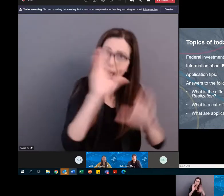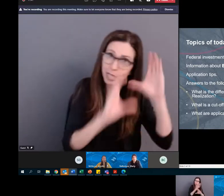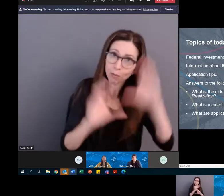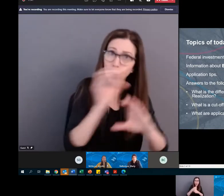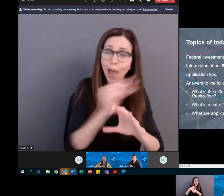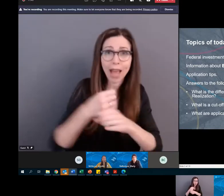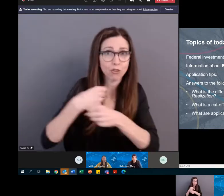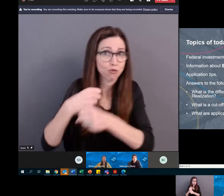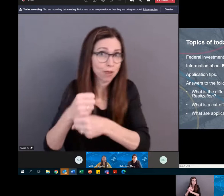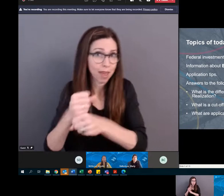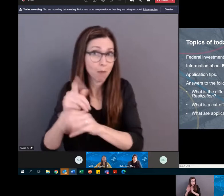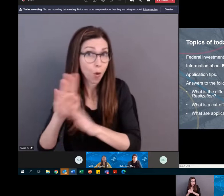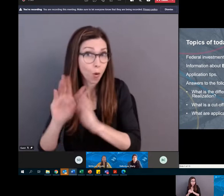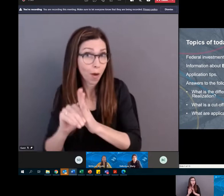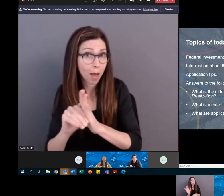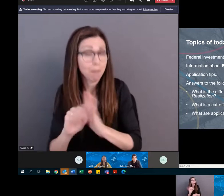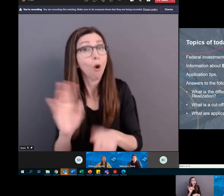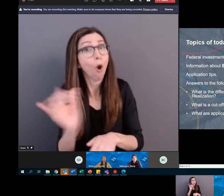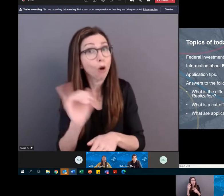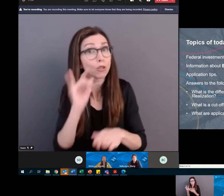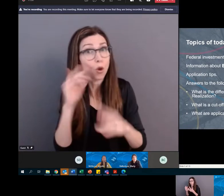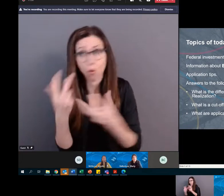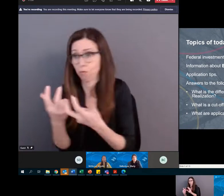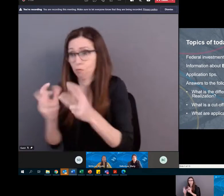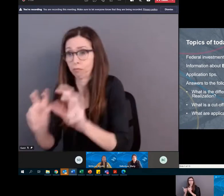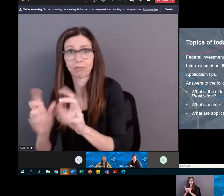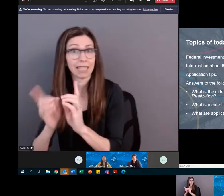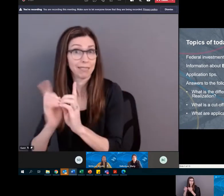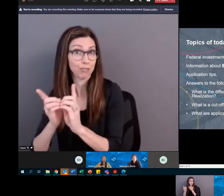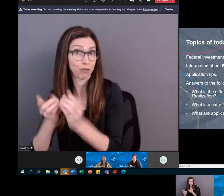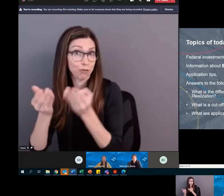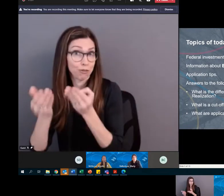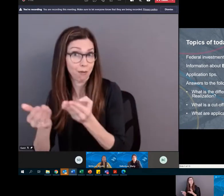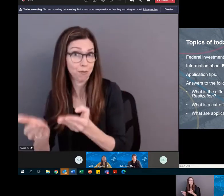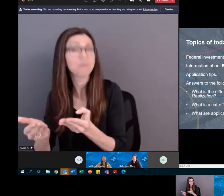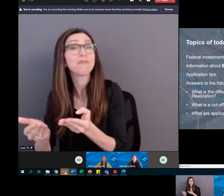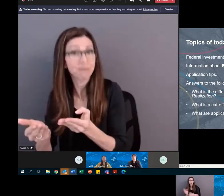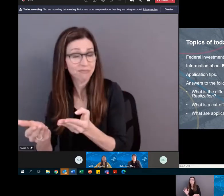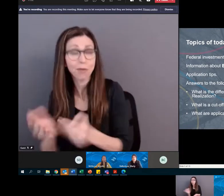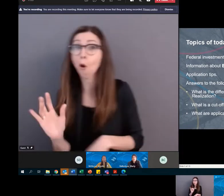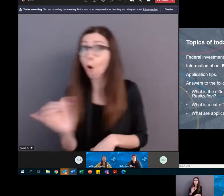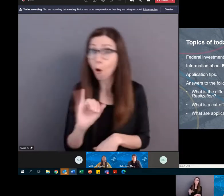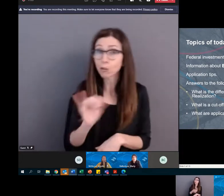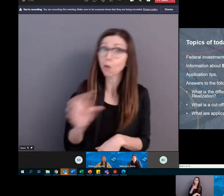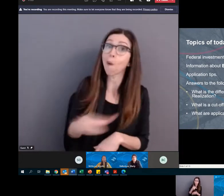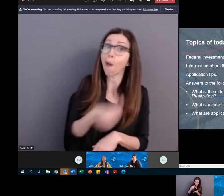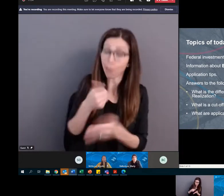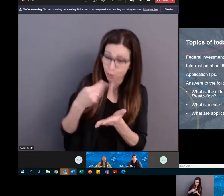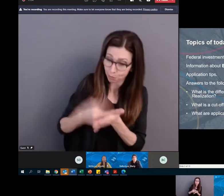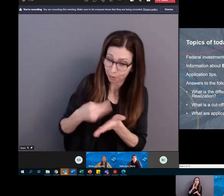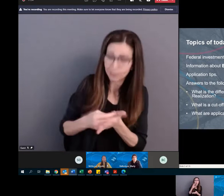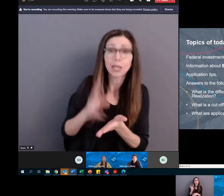Now. In tandem with the federal investment, additional Council funding will be directed to Creating,